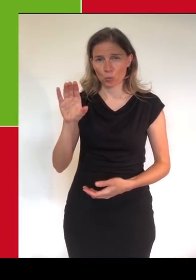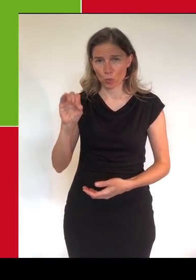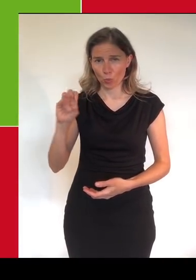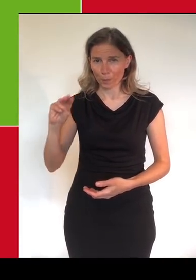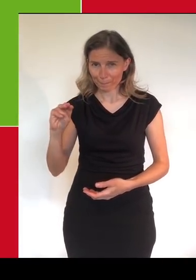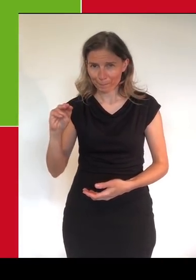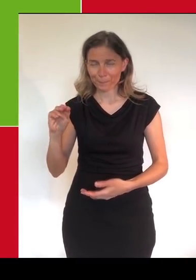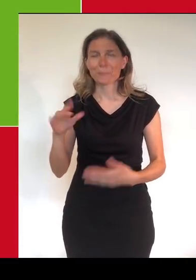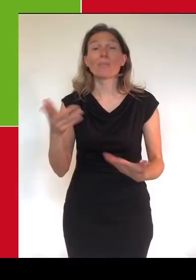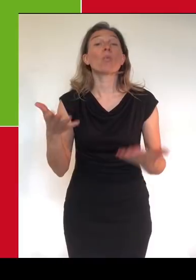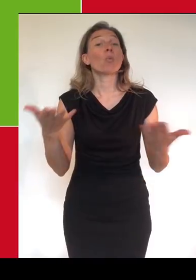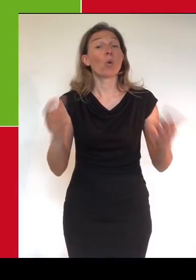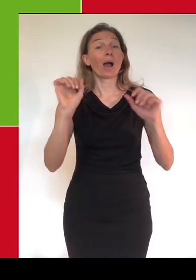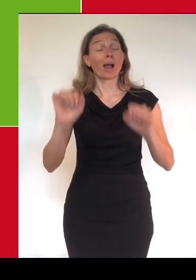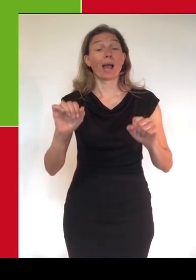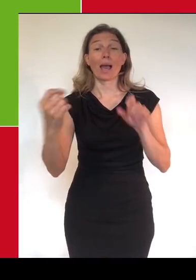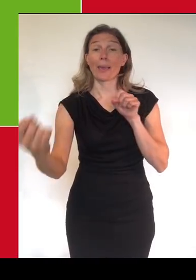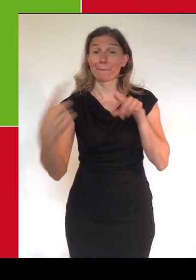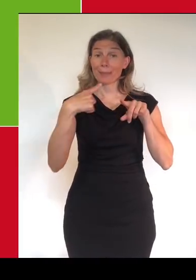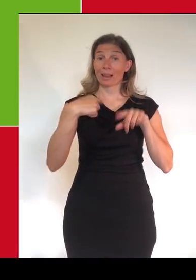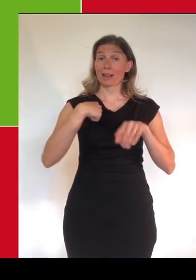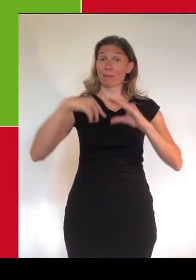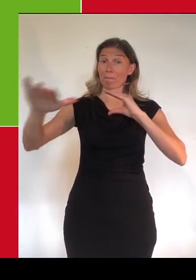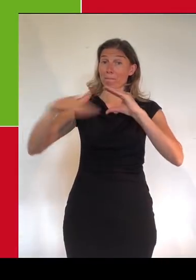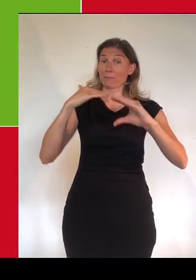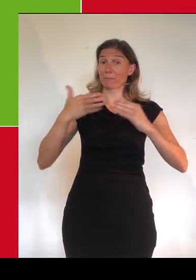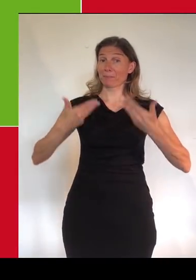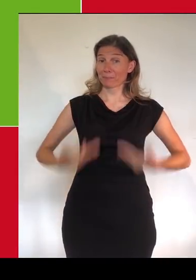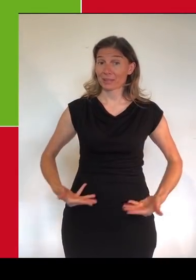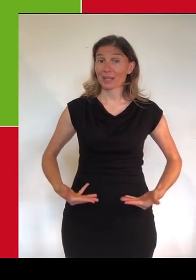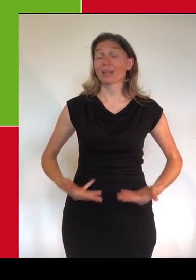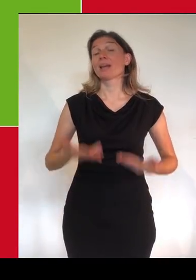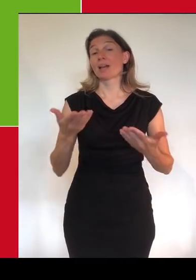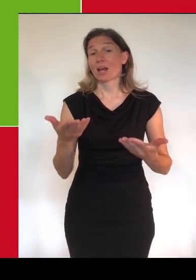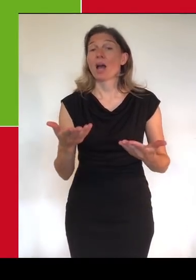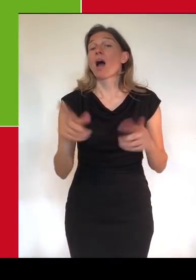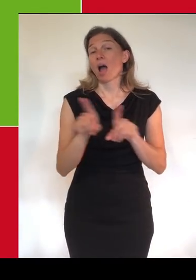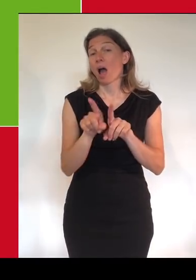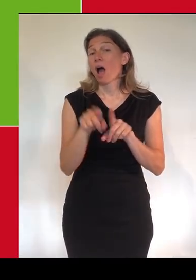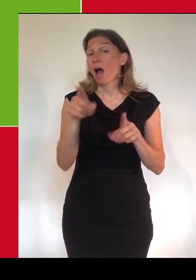have questions for Sonja I'll redirect them to her thank you so much for